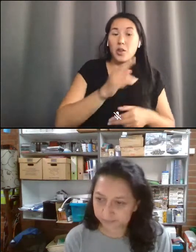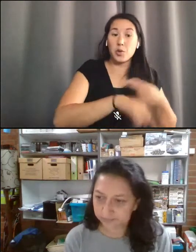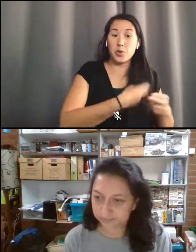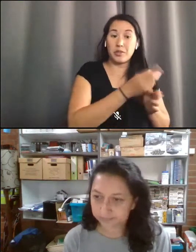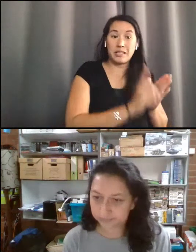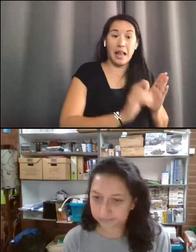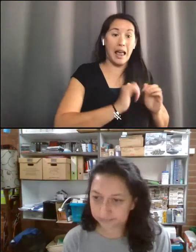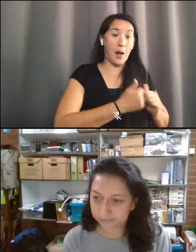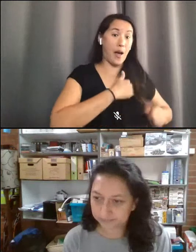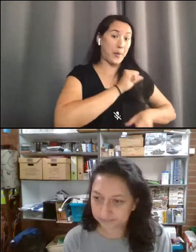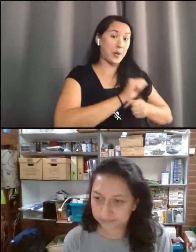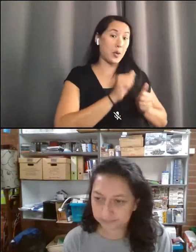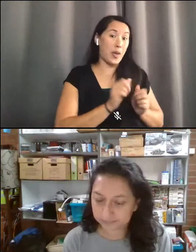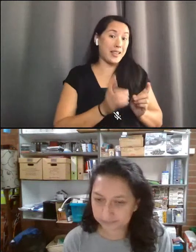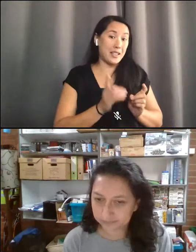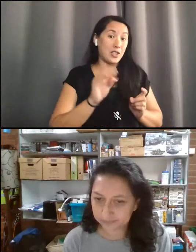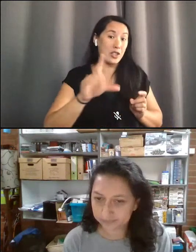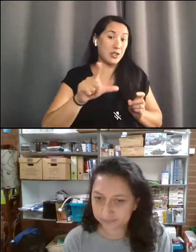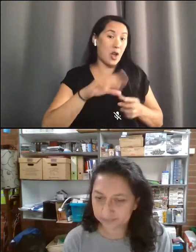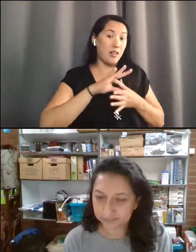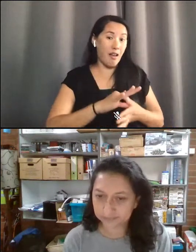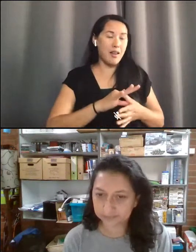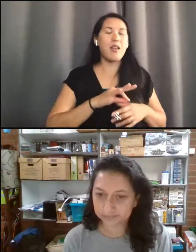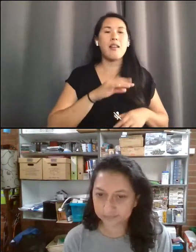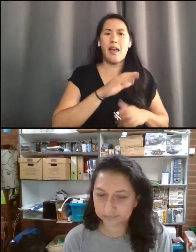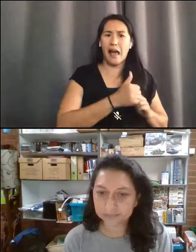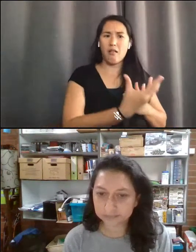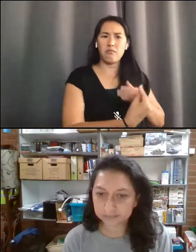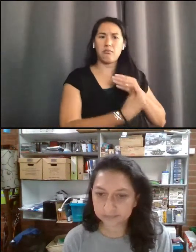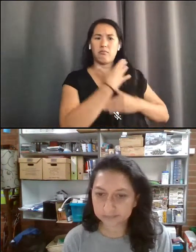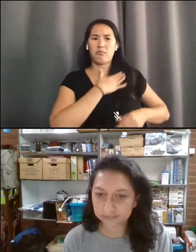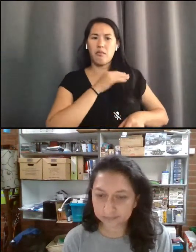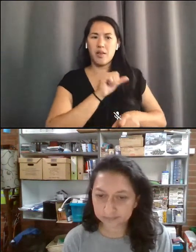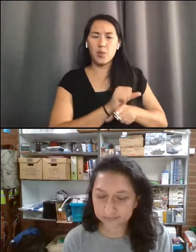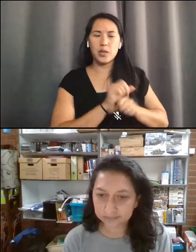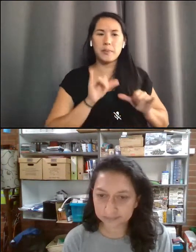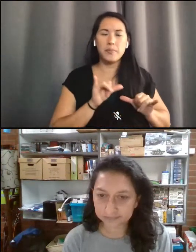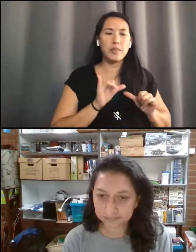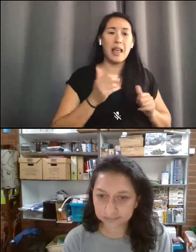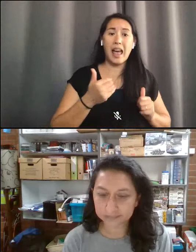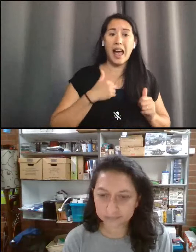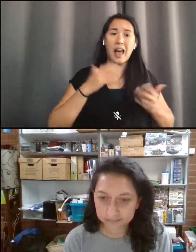digital content really plays out in that there's a lot of established best practices you don't